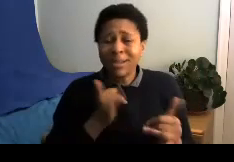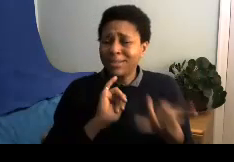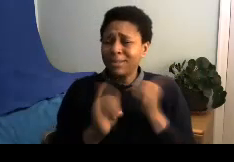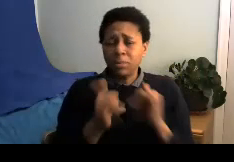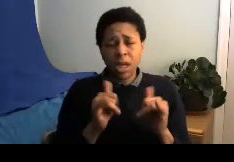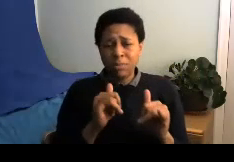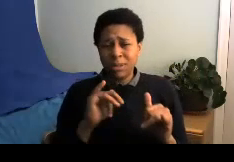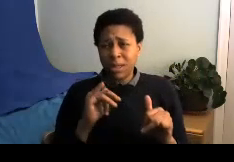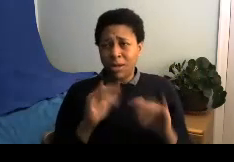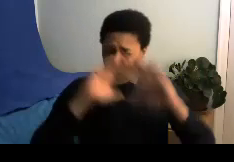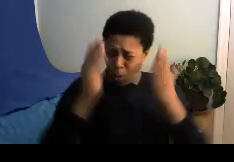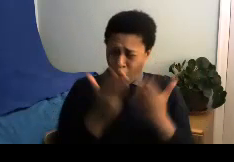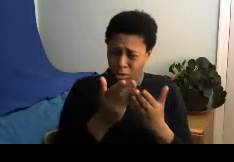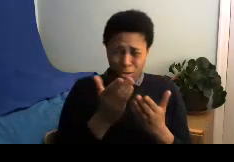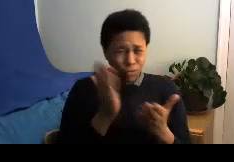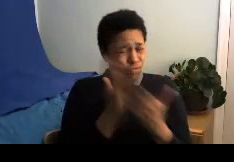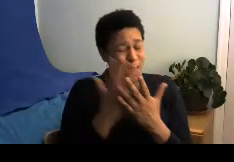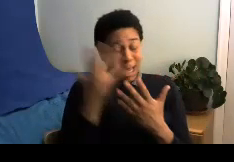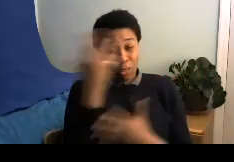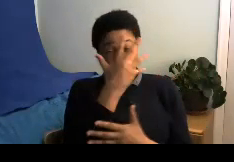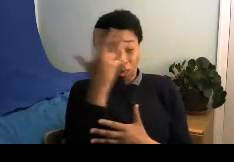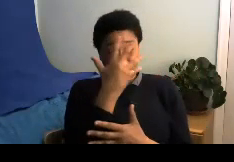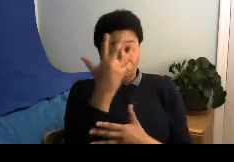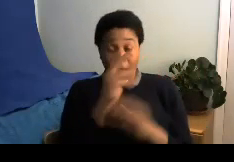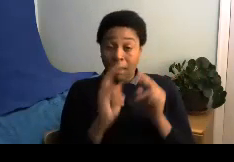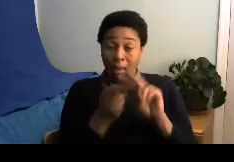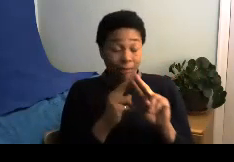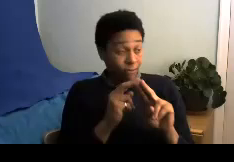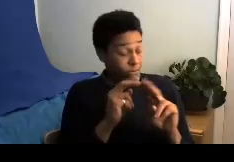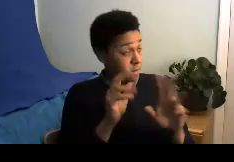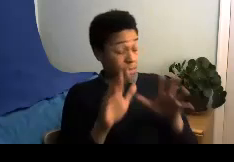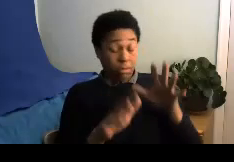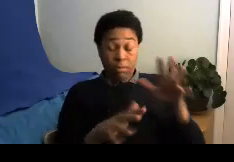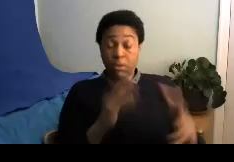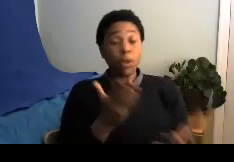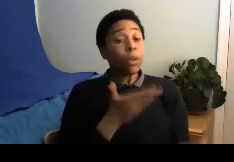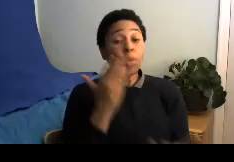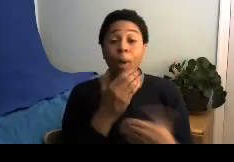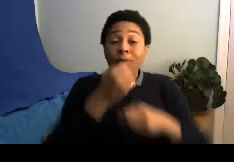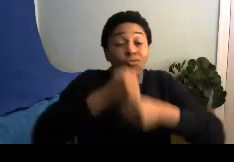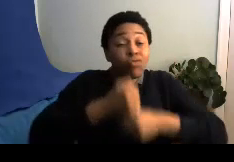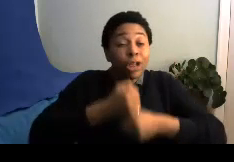create a sort of, you know, an alternative. Religion is